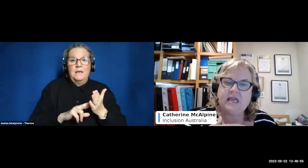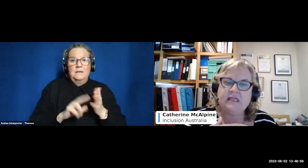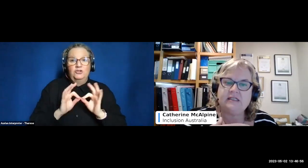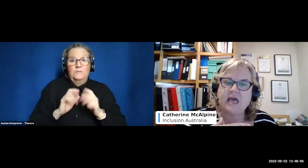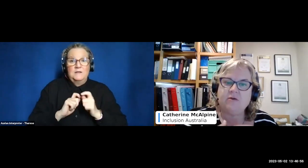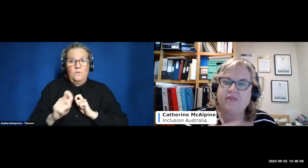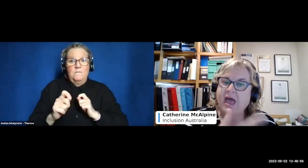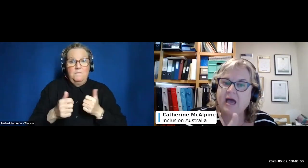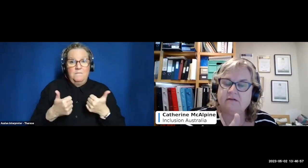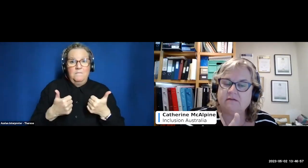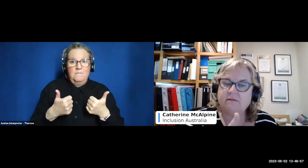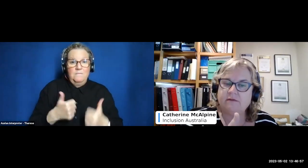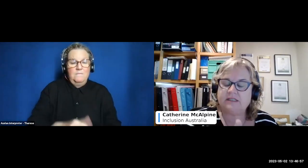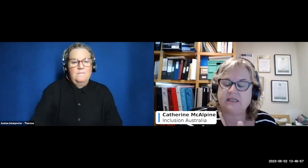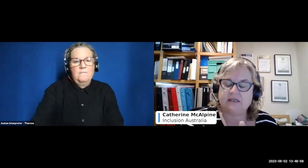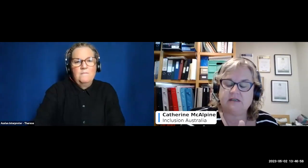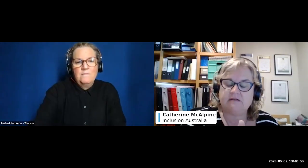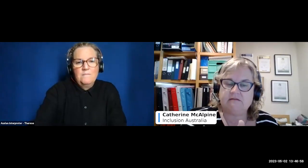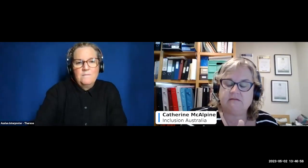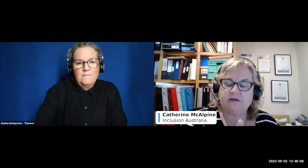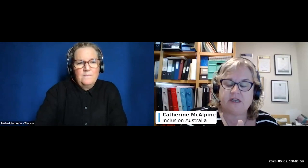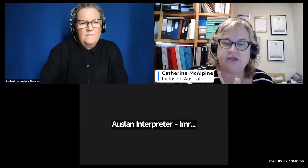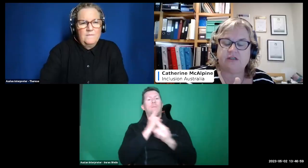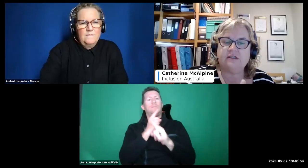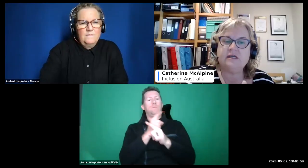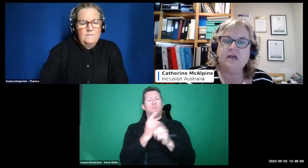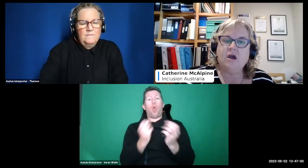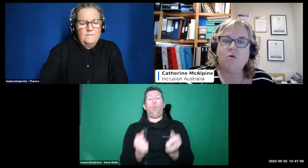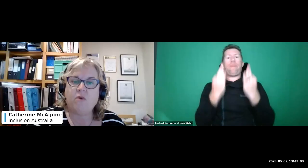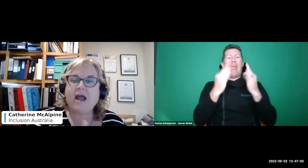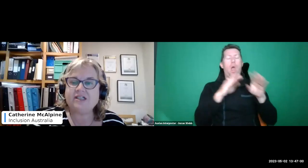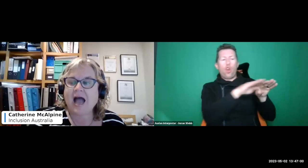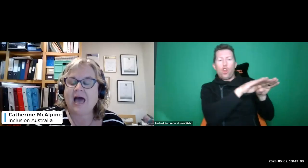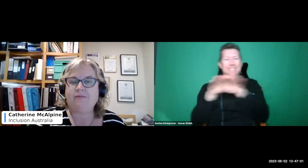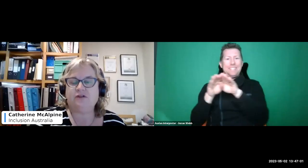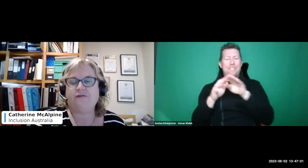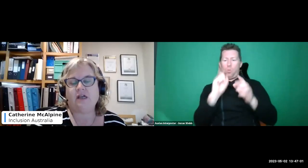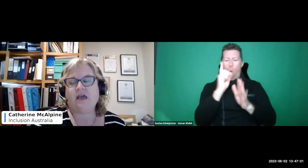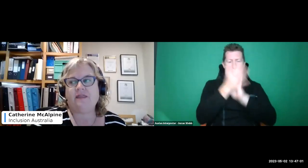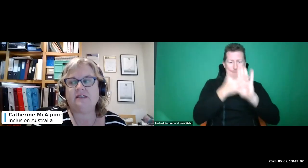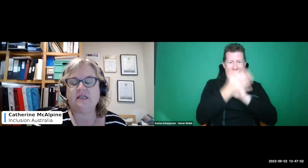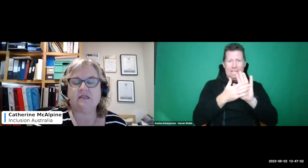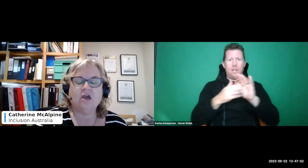is that without consistent definitions, we're actually unable to find out these things.